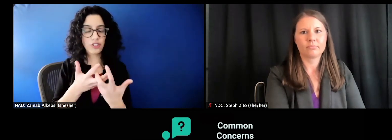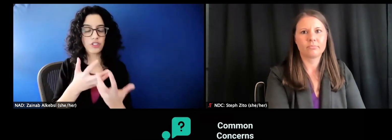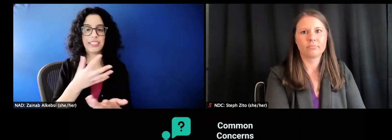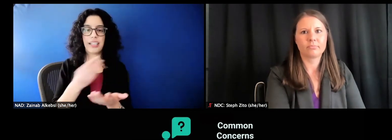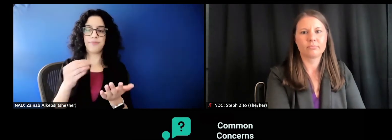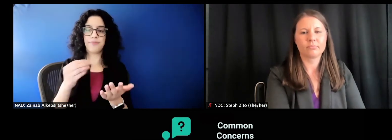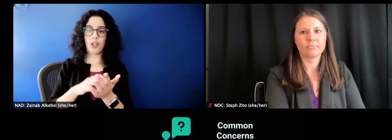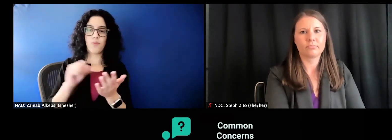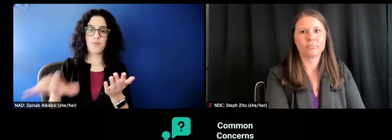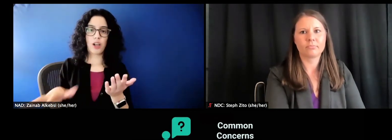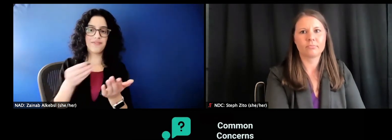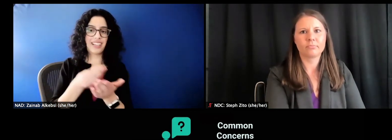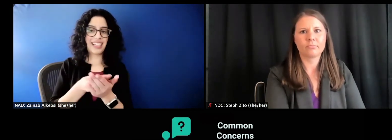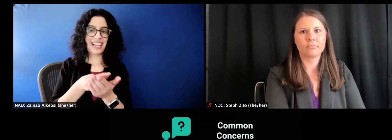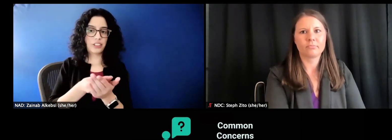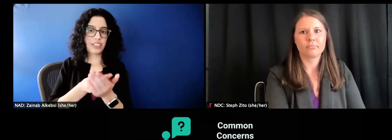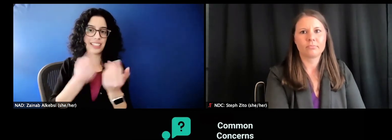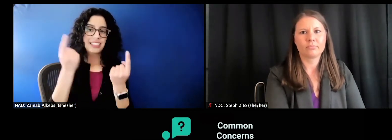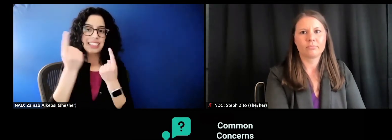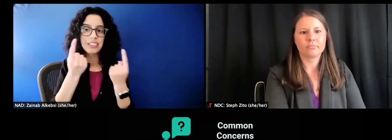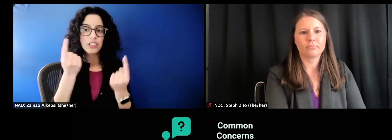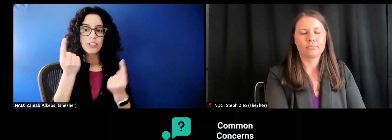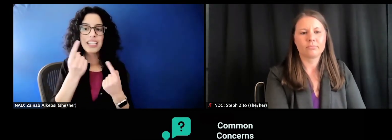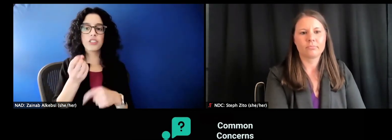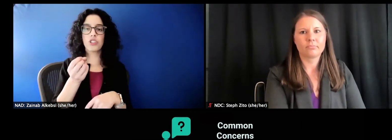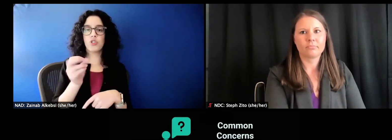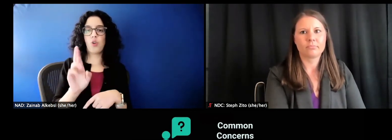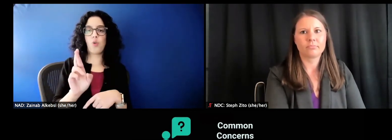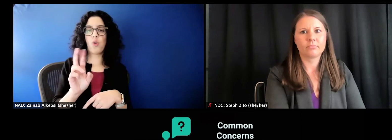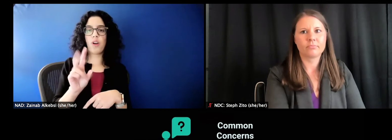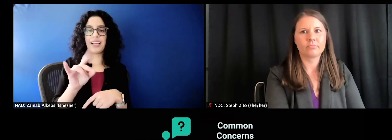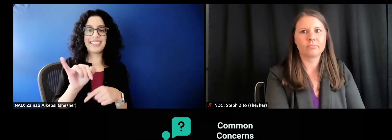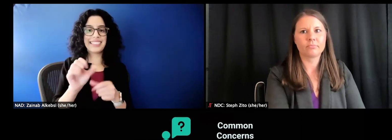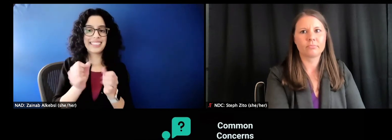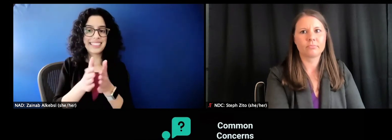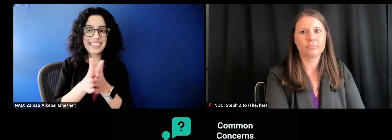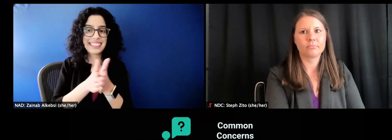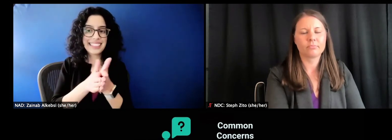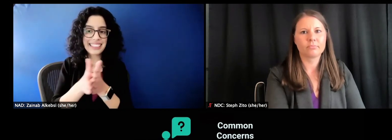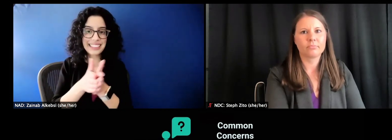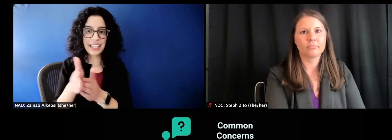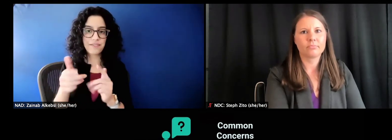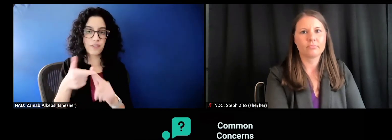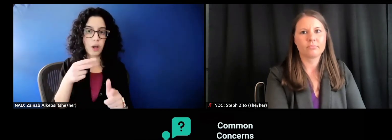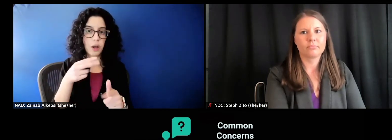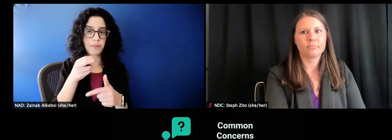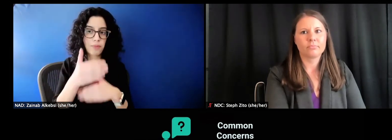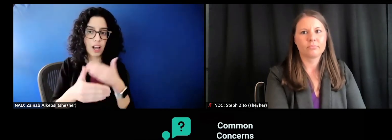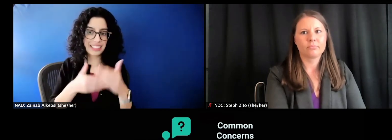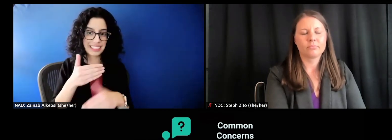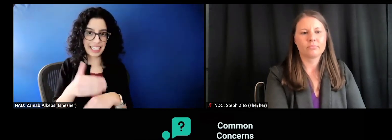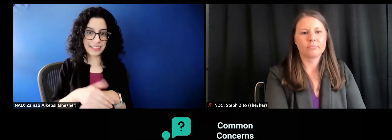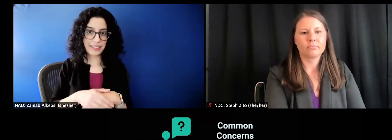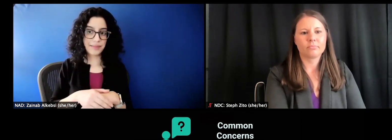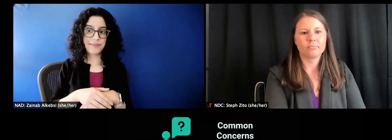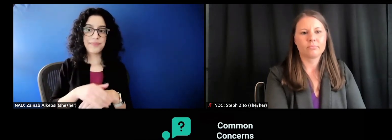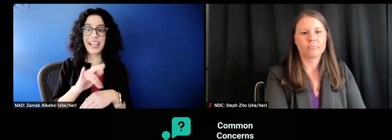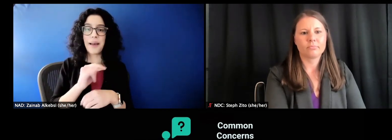and removes any financial considerations or disincentives from the process.